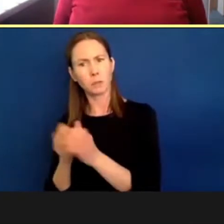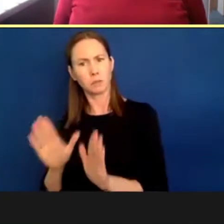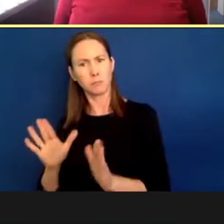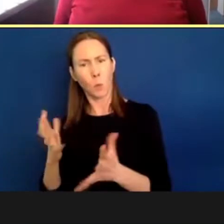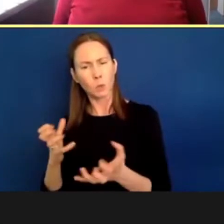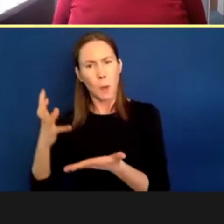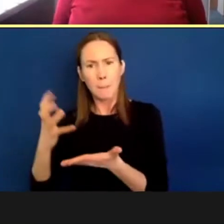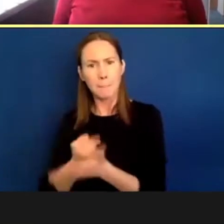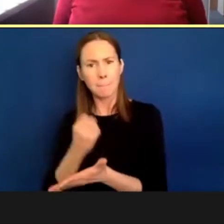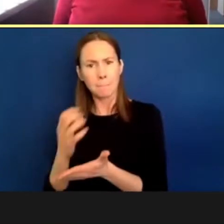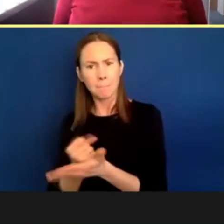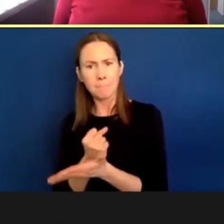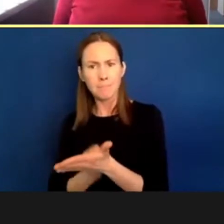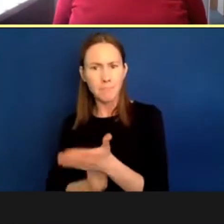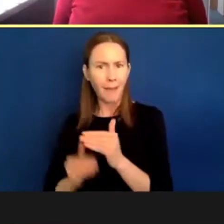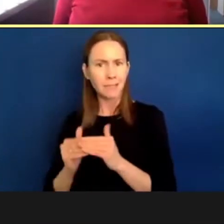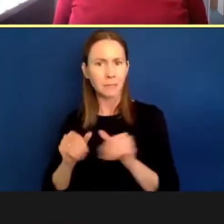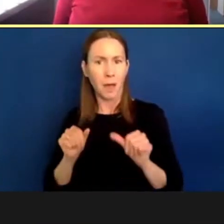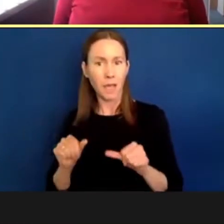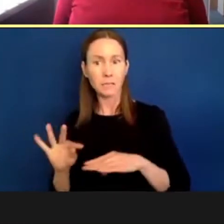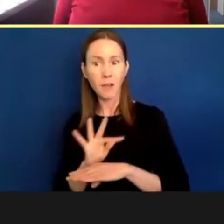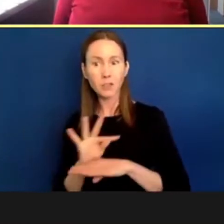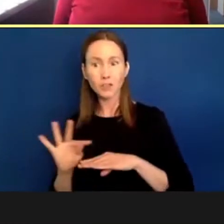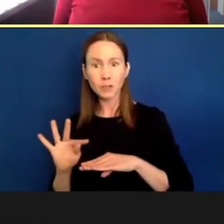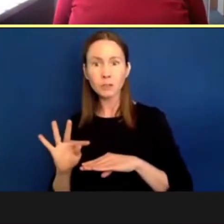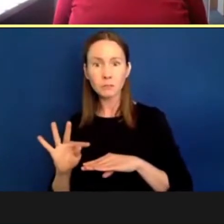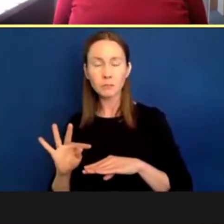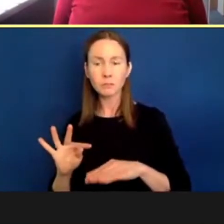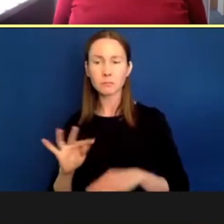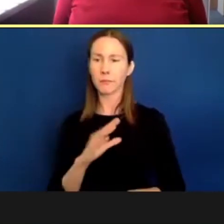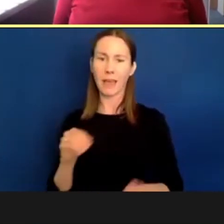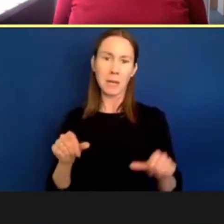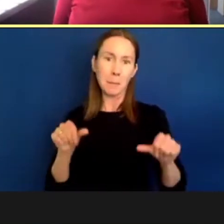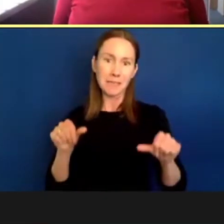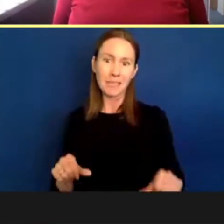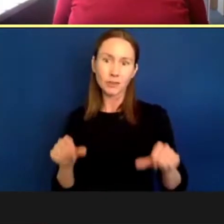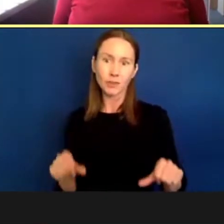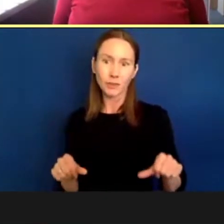your function and your potential.